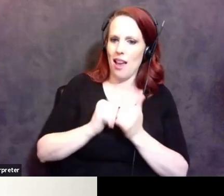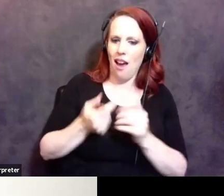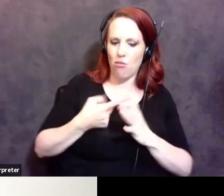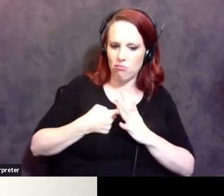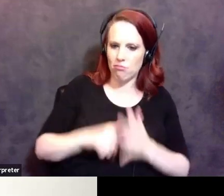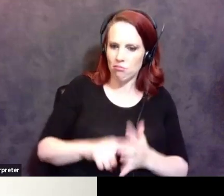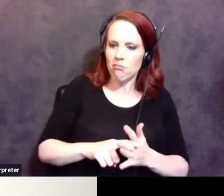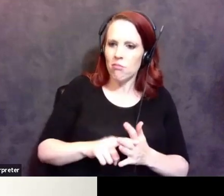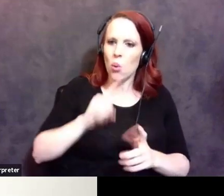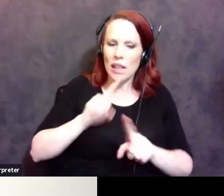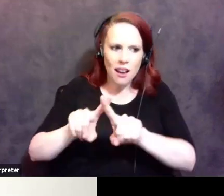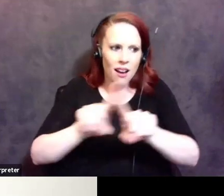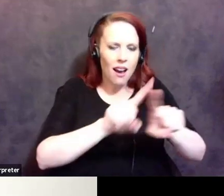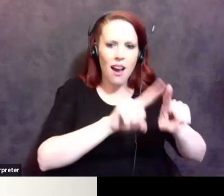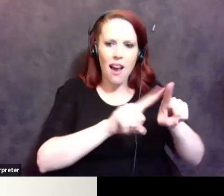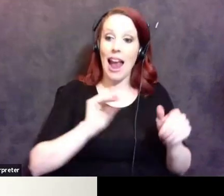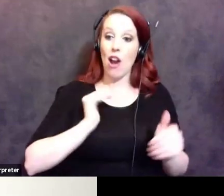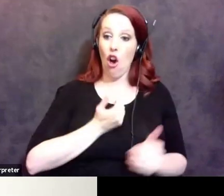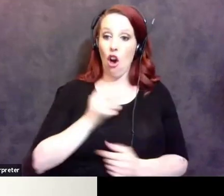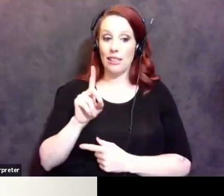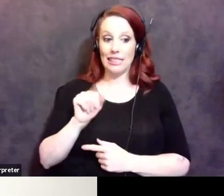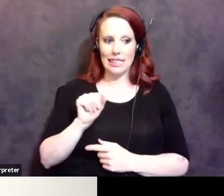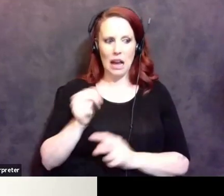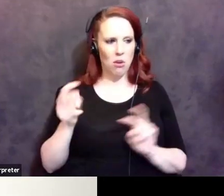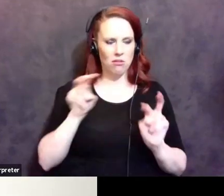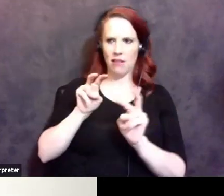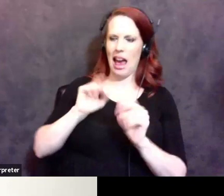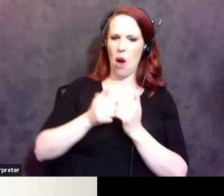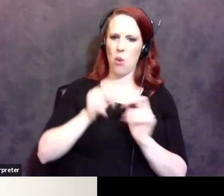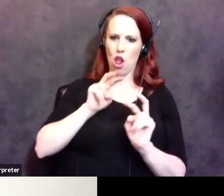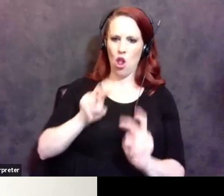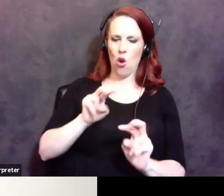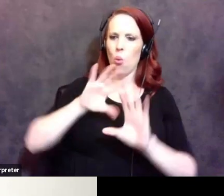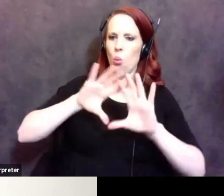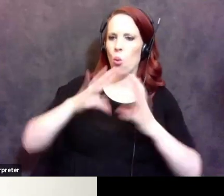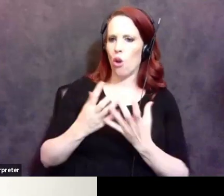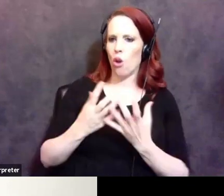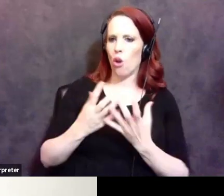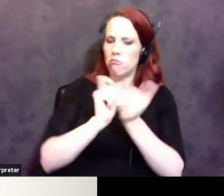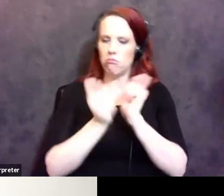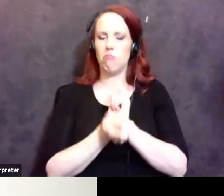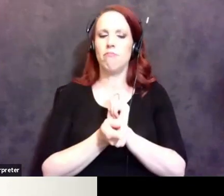which those of us are disabled move about the world. In my case, we did not talk about